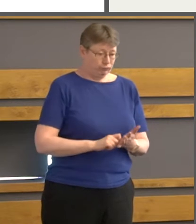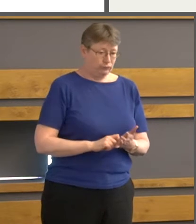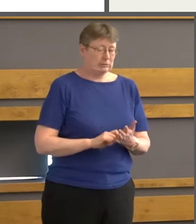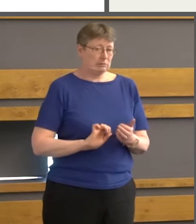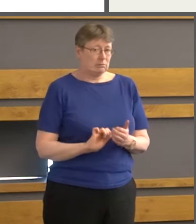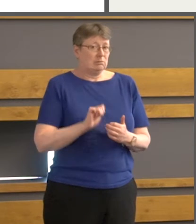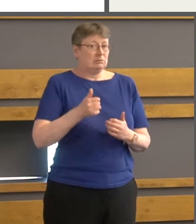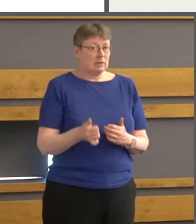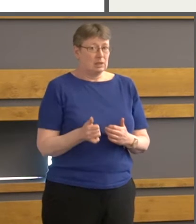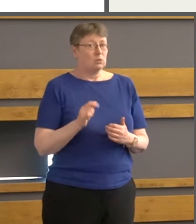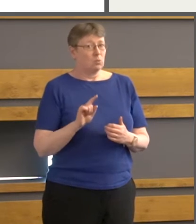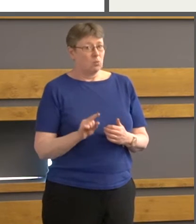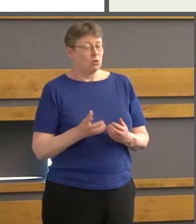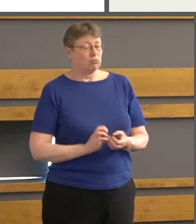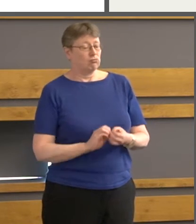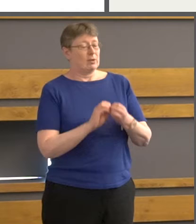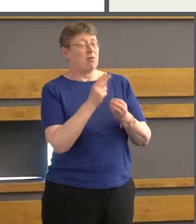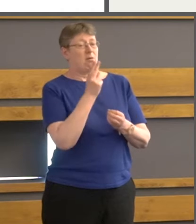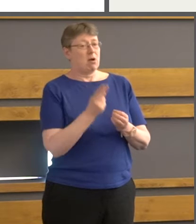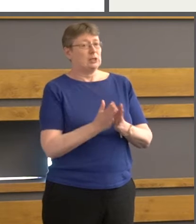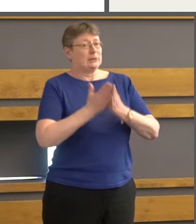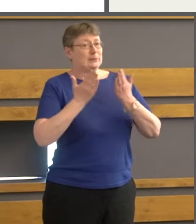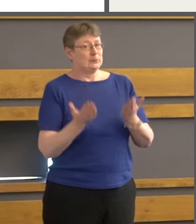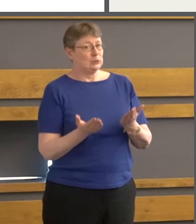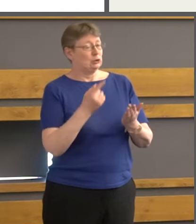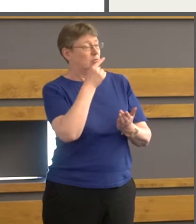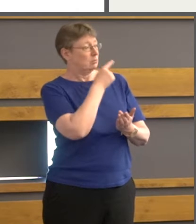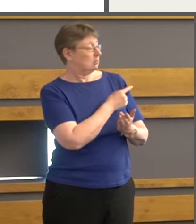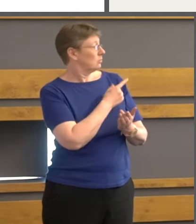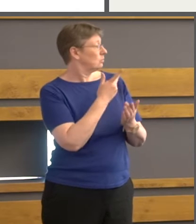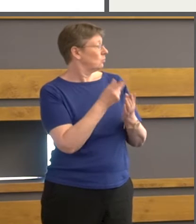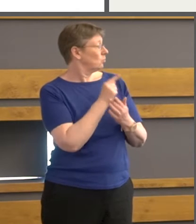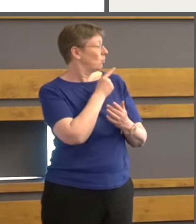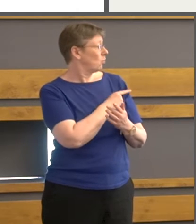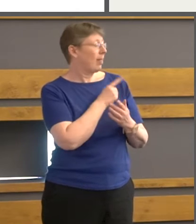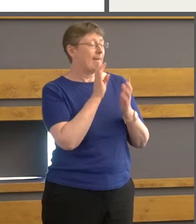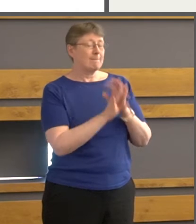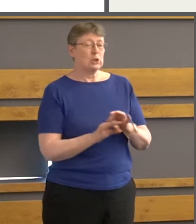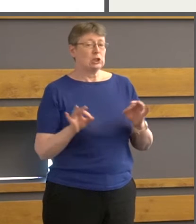was to produce an artist book with curator Natalia Palombo and musician Kayus Bankole.